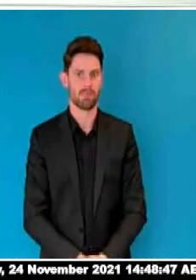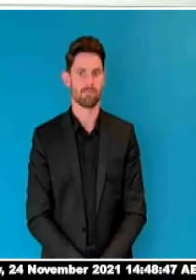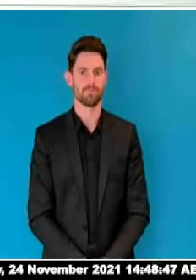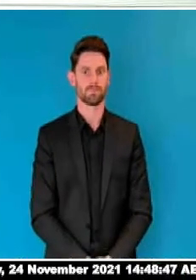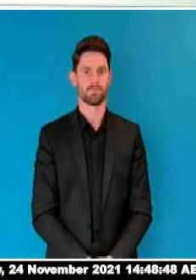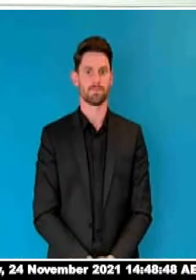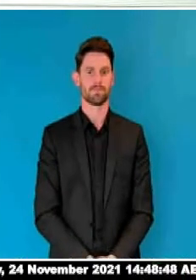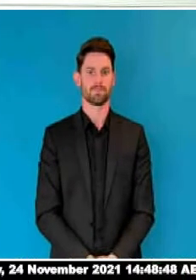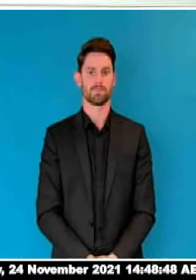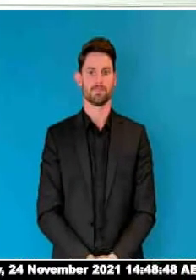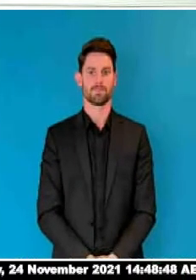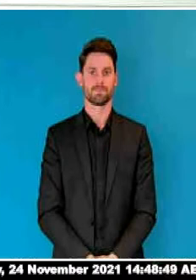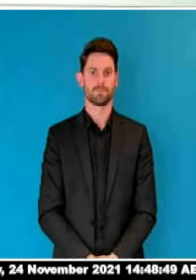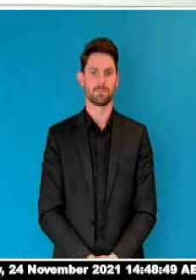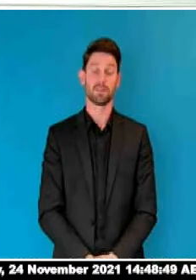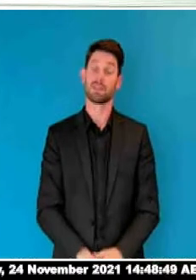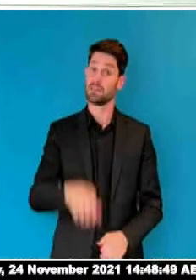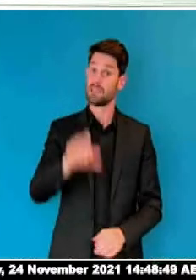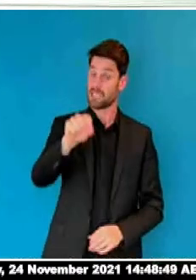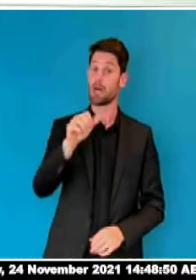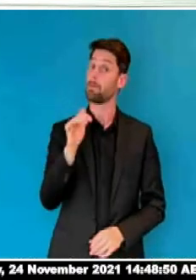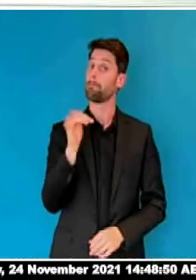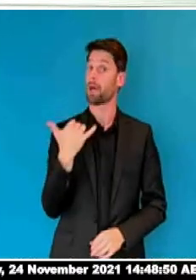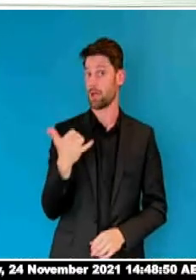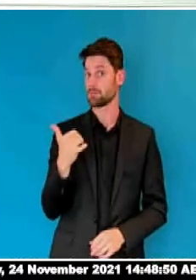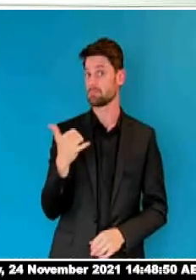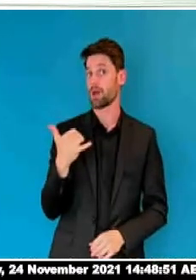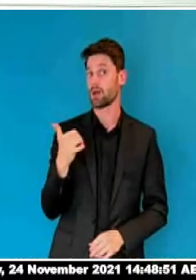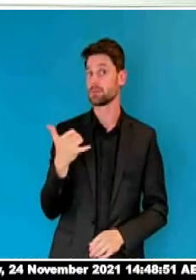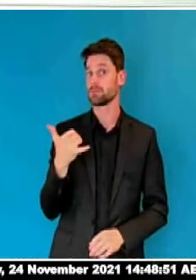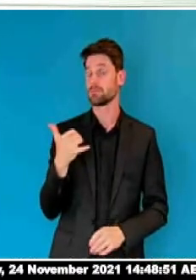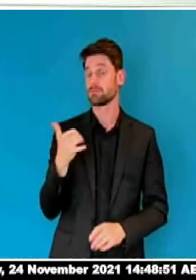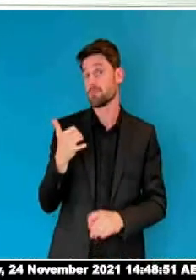It might impact upon the work health and safety at a workplace.